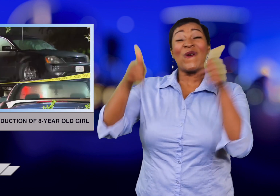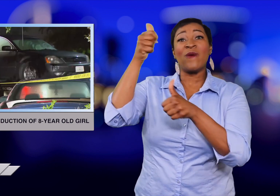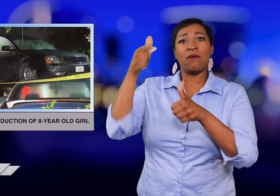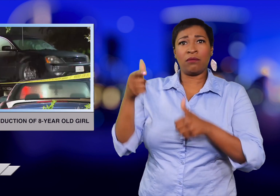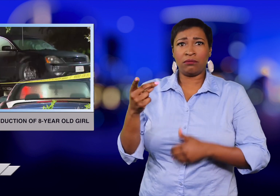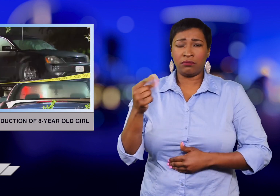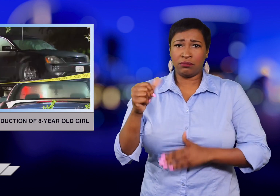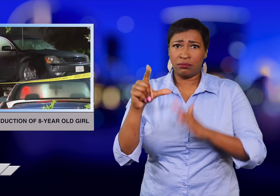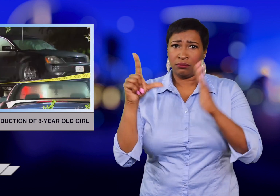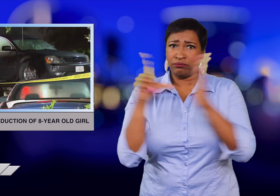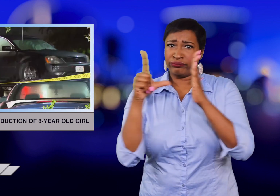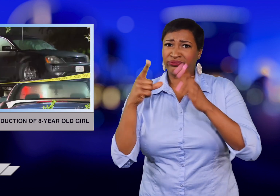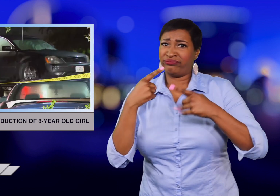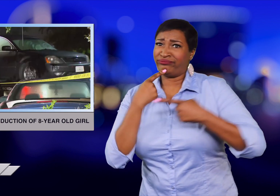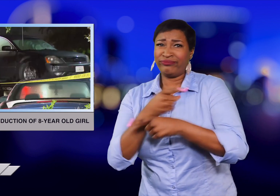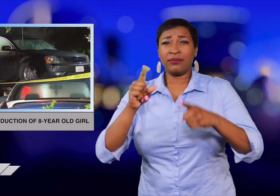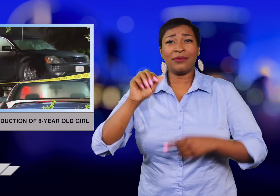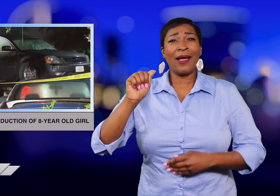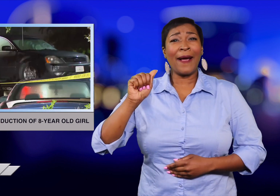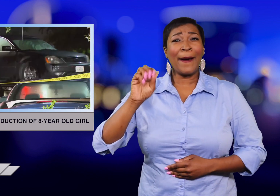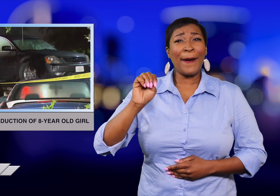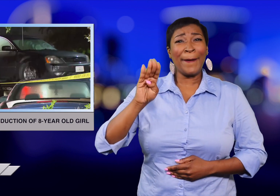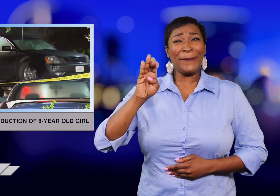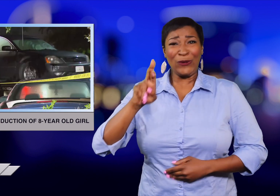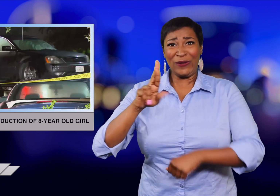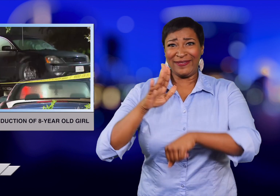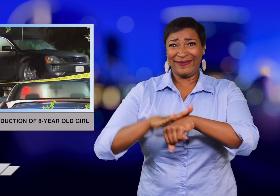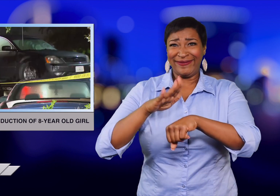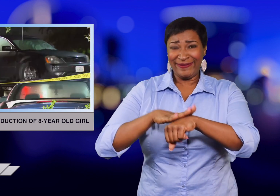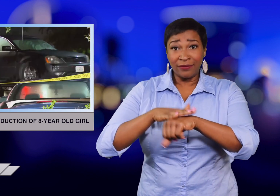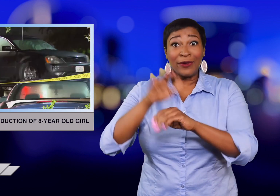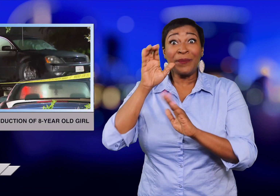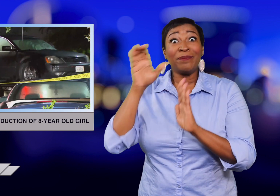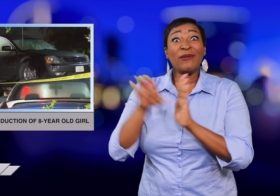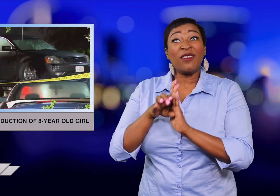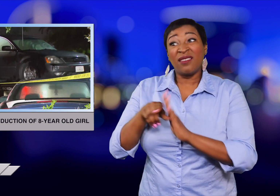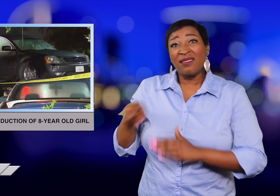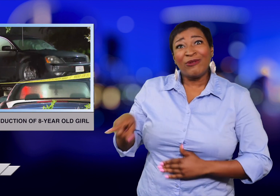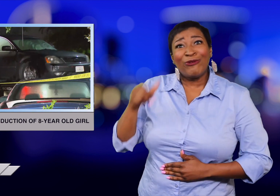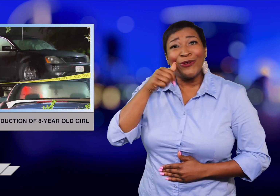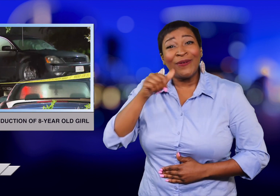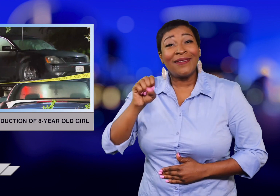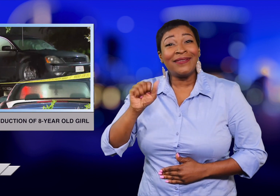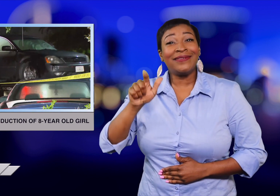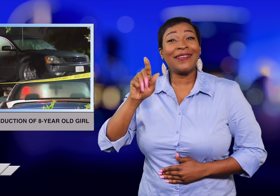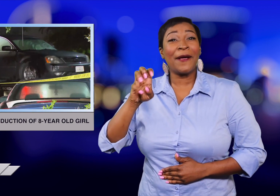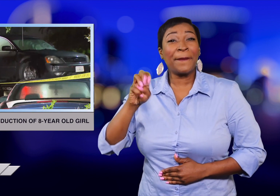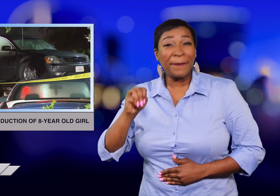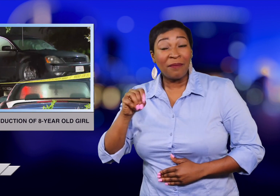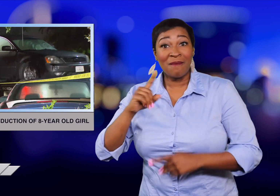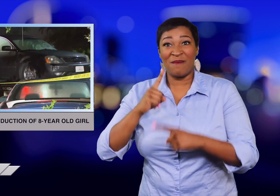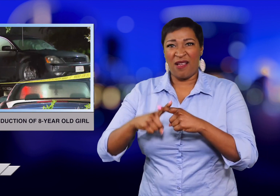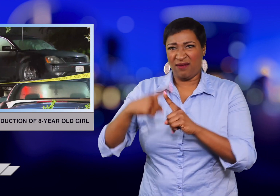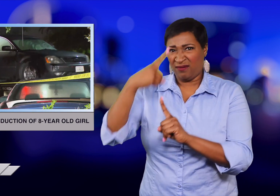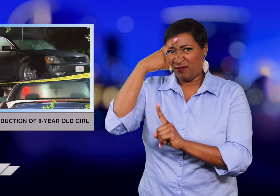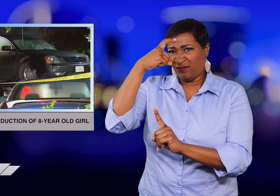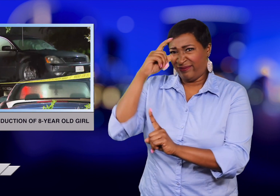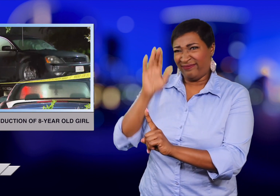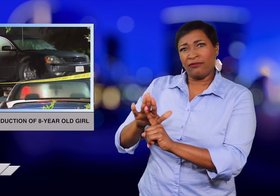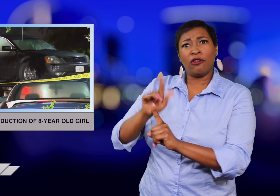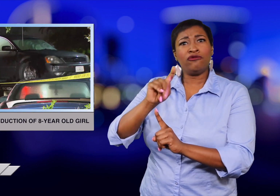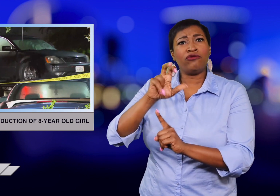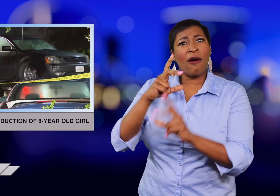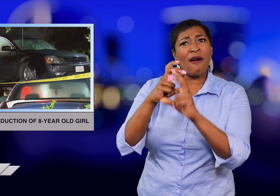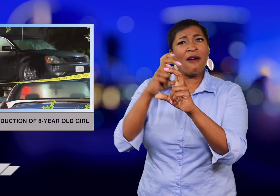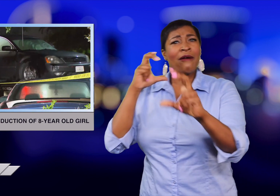Authorities immediately issued an Amber alert, posting photos of Salem and the suspect's